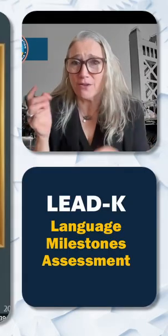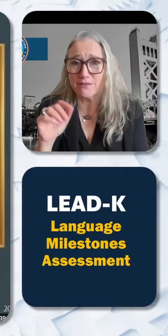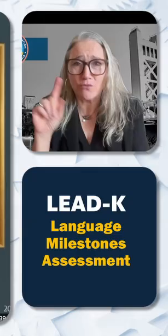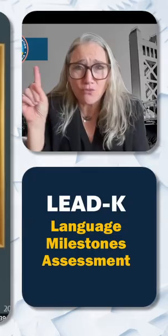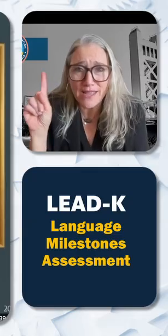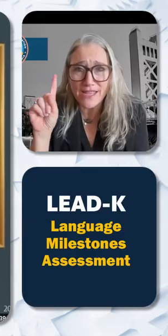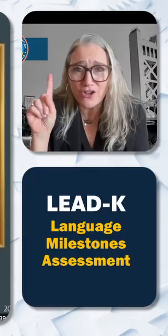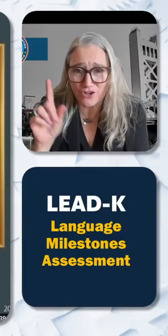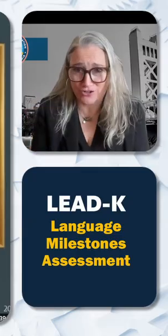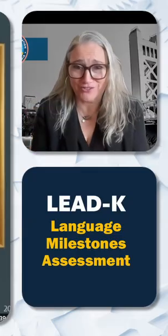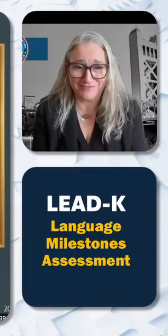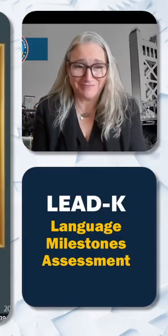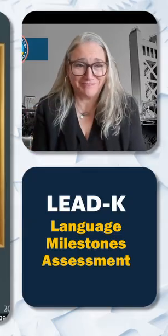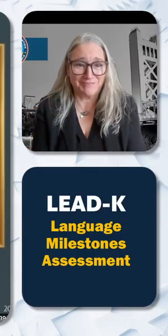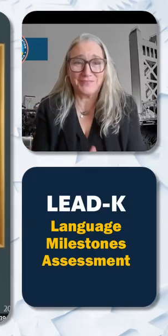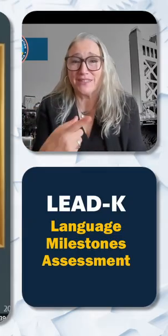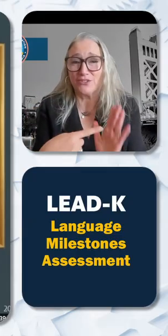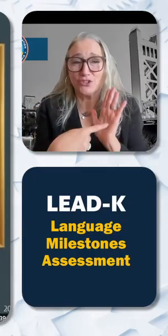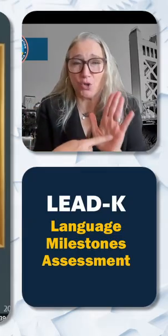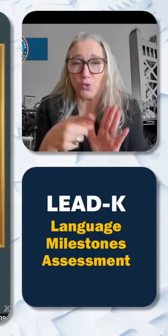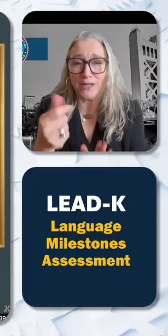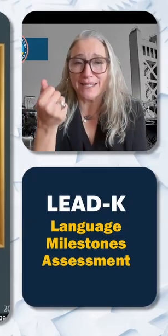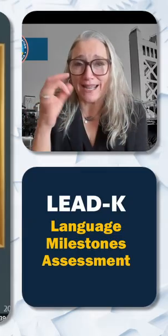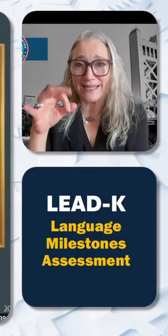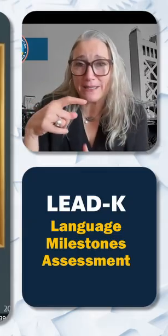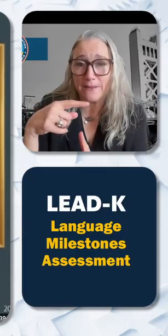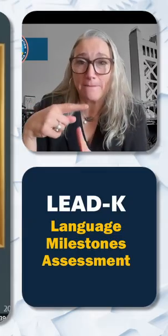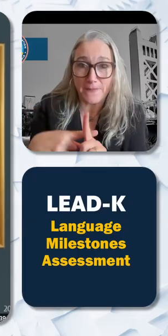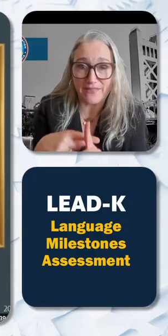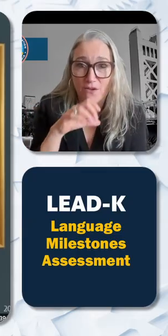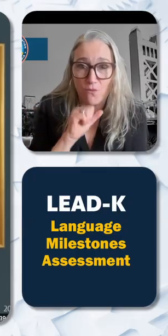and they can ask questions, you know, where certain things are, how to do things.